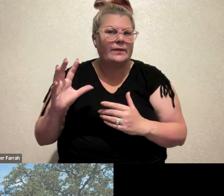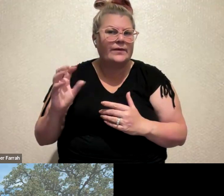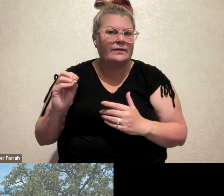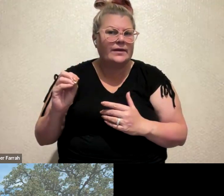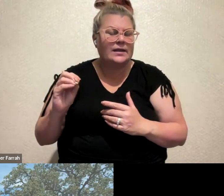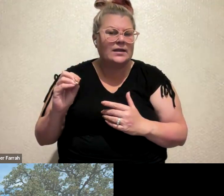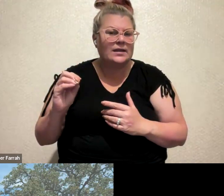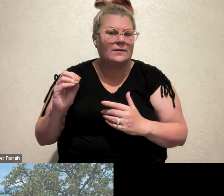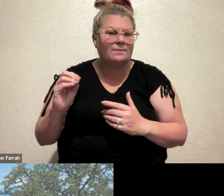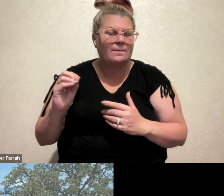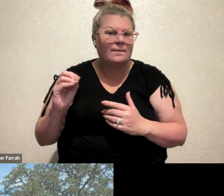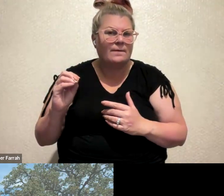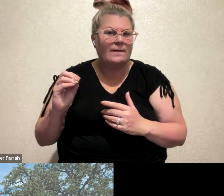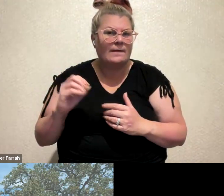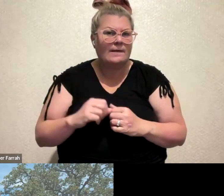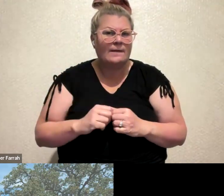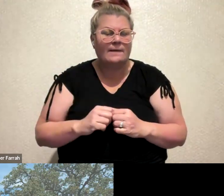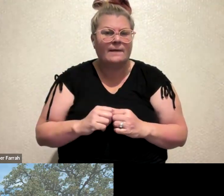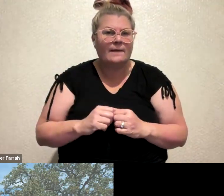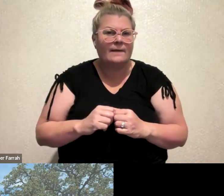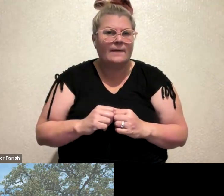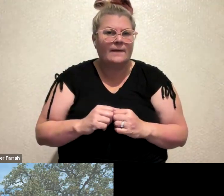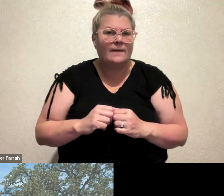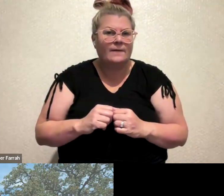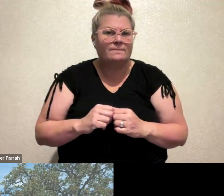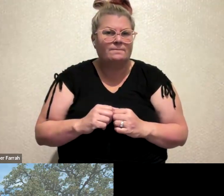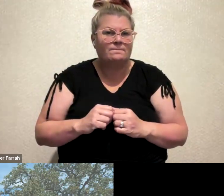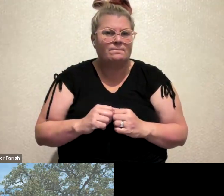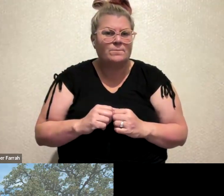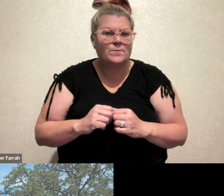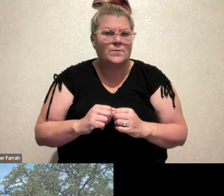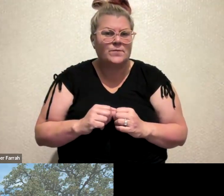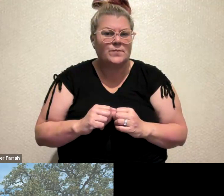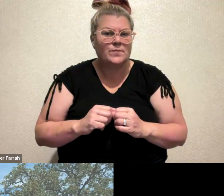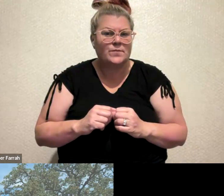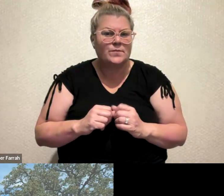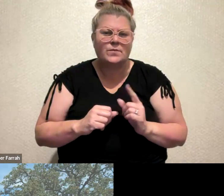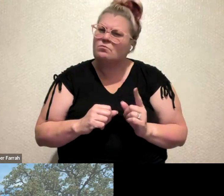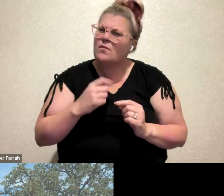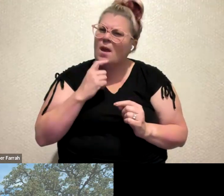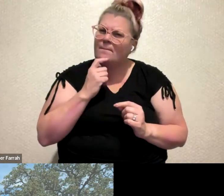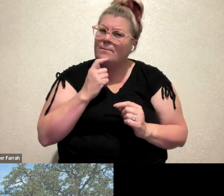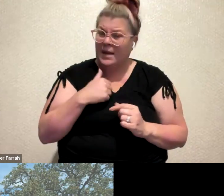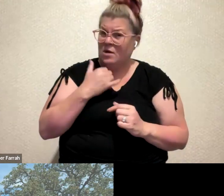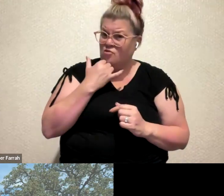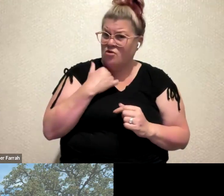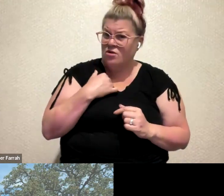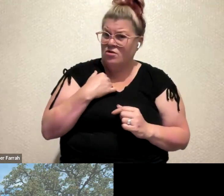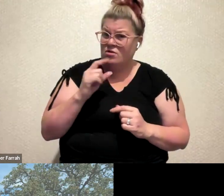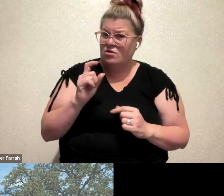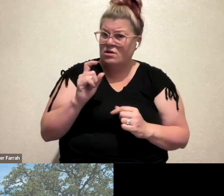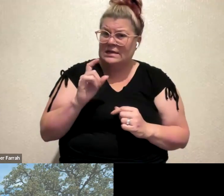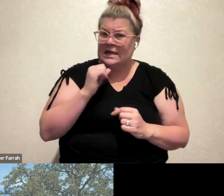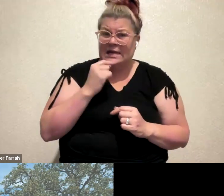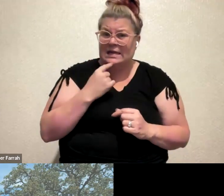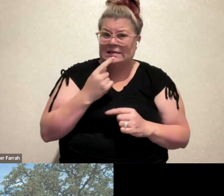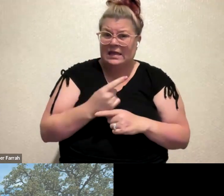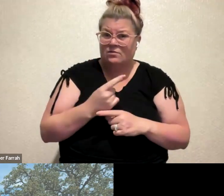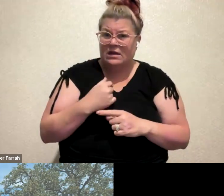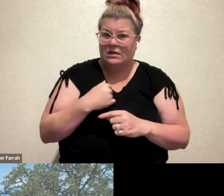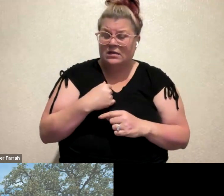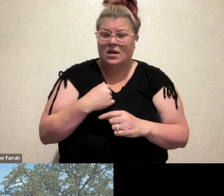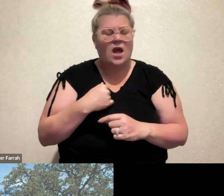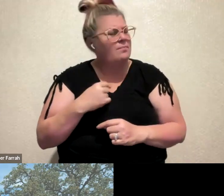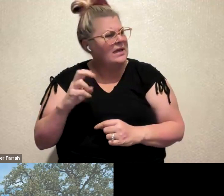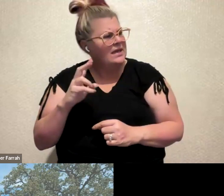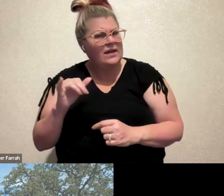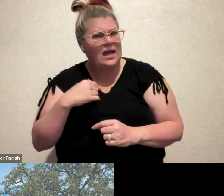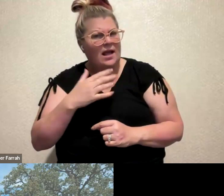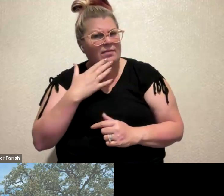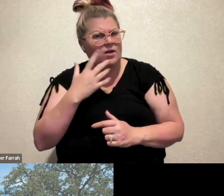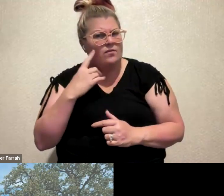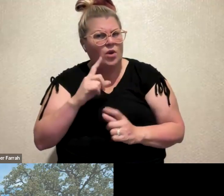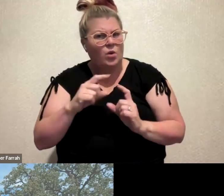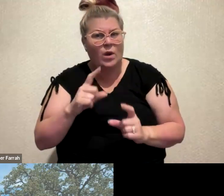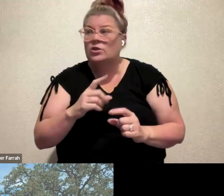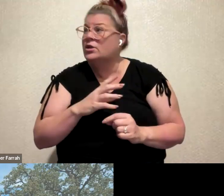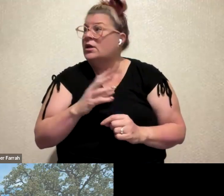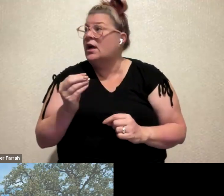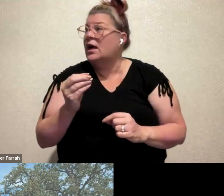barrier of a 150%. Am I wrong? Did I not see that? Evy, thank you for the question. And you did on